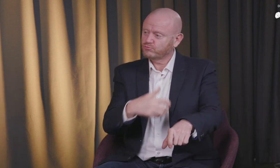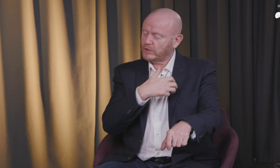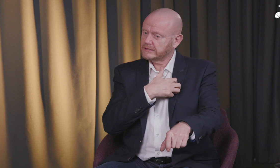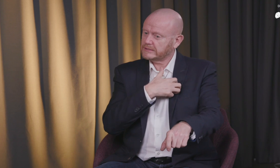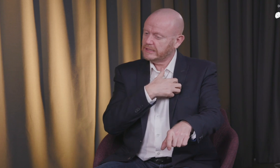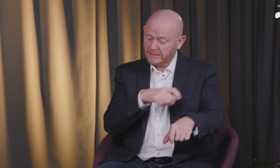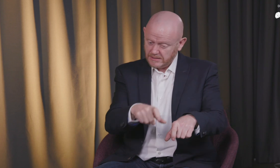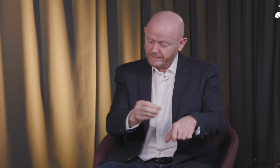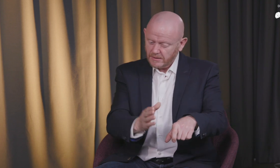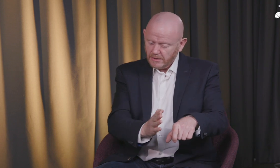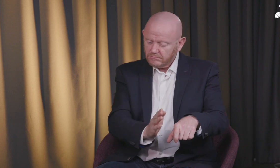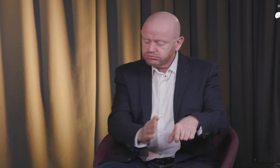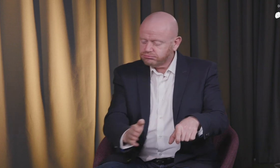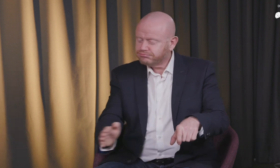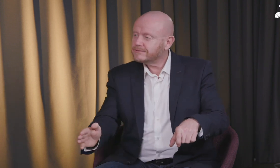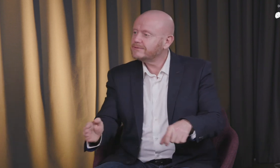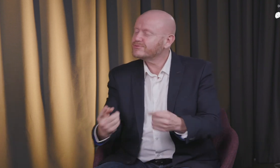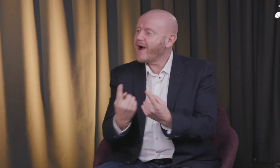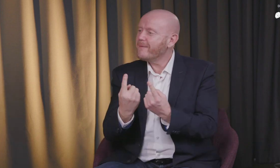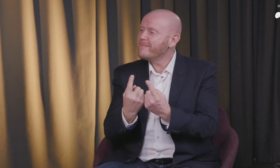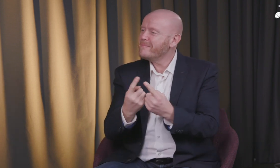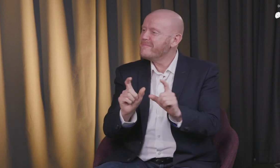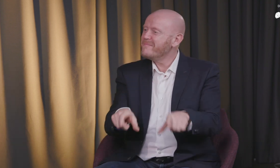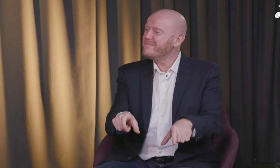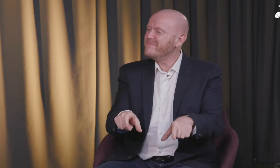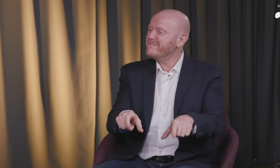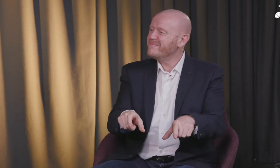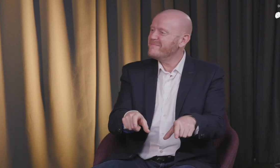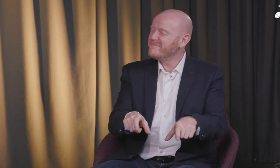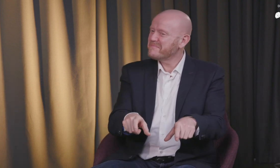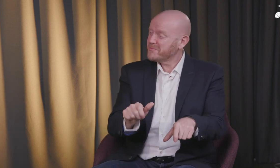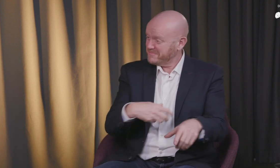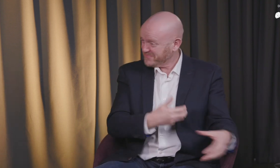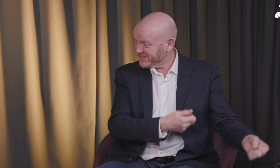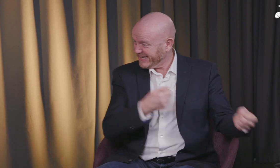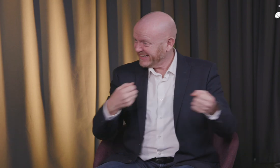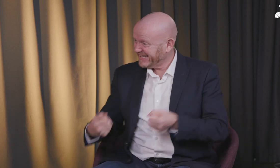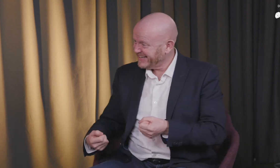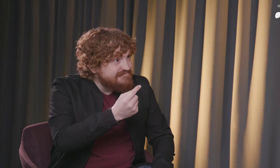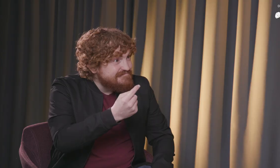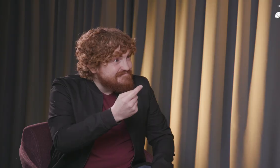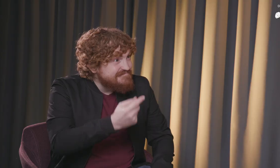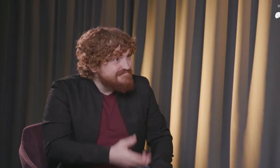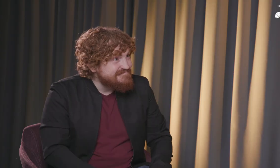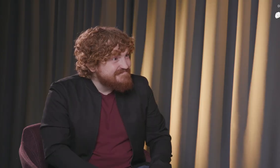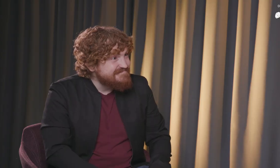It’s interesting, I’ve still got loads of props that I’ve kept over the years I wonder if I should bring them. Is that a possibility?